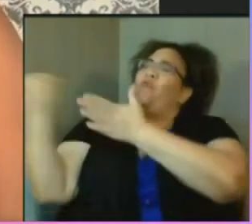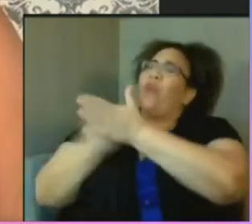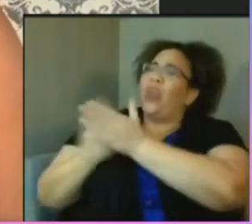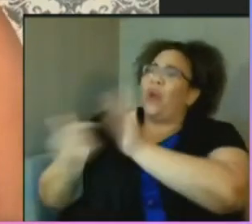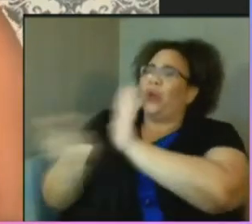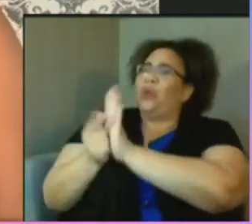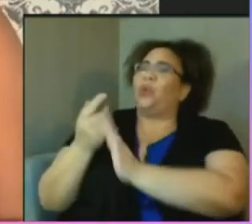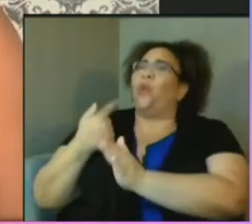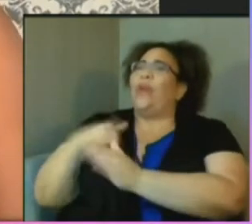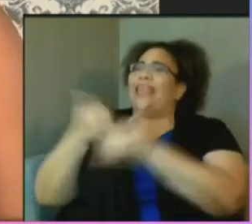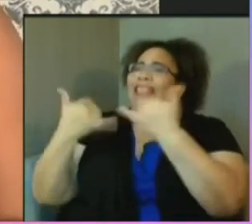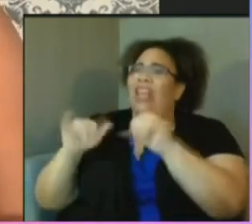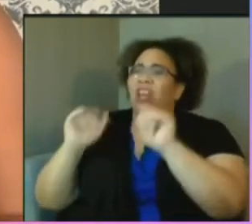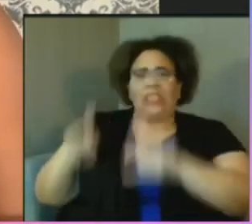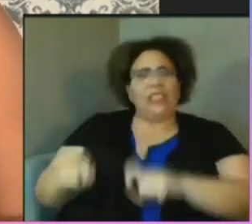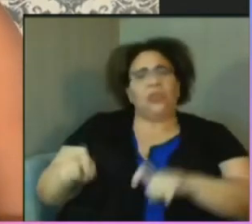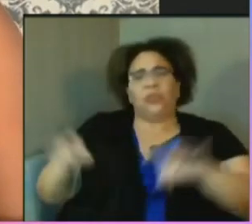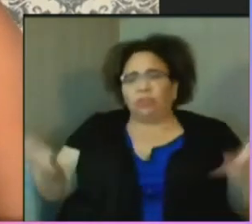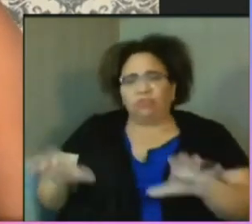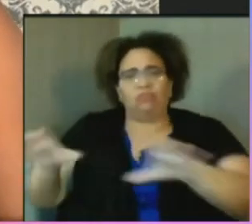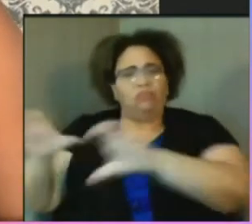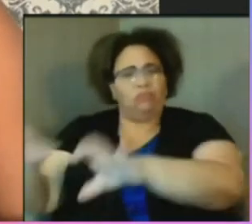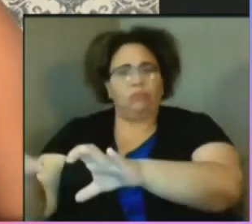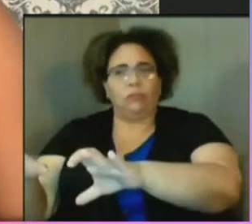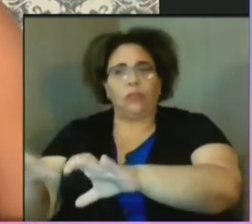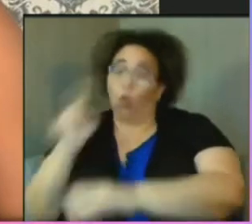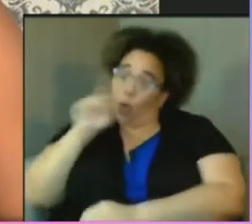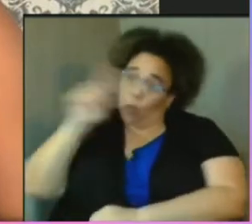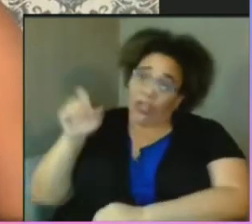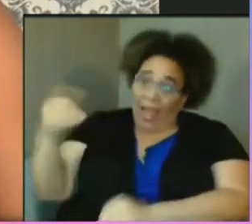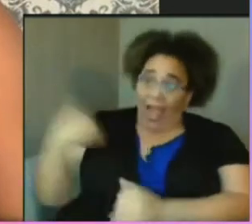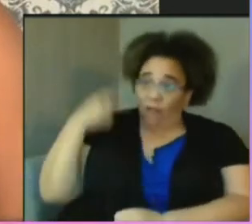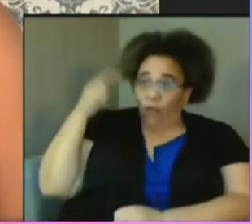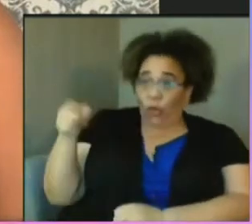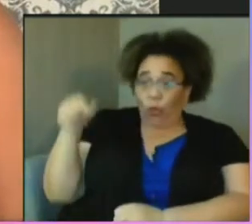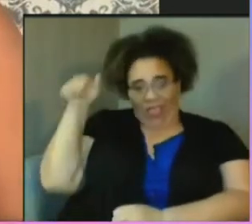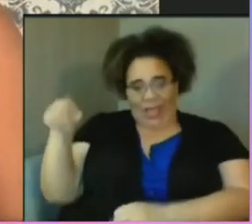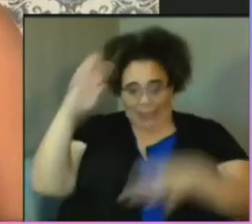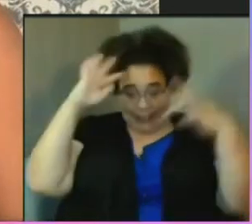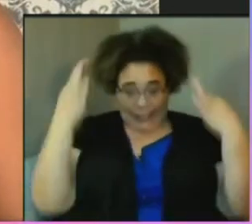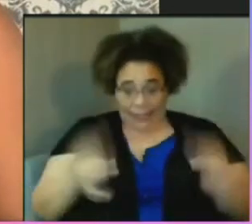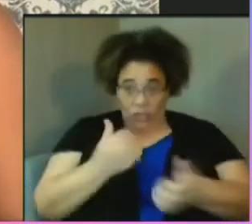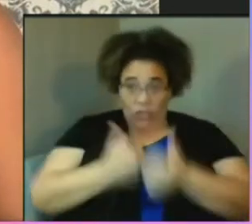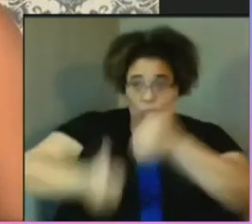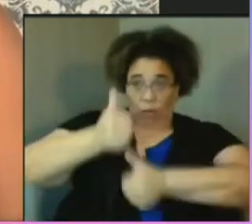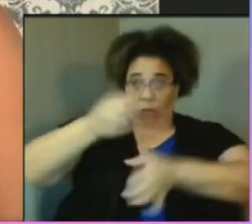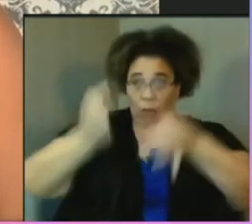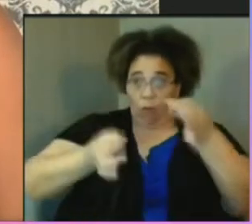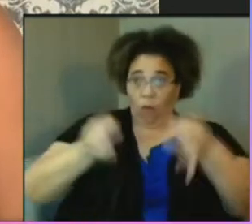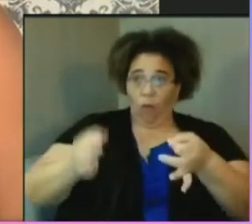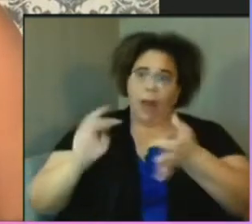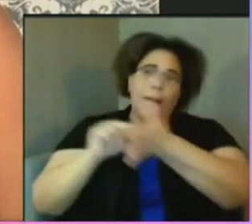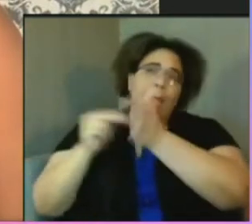one of the questions that I have for you is: What does this ruling mean? And what doesn't it mean for our community?